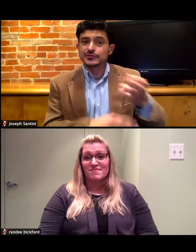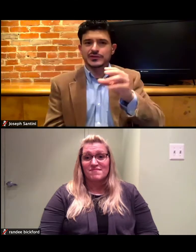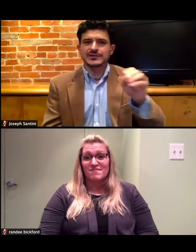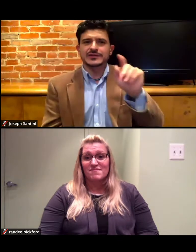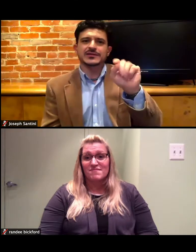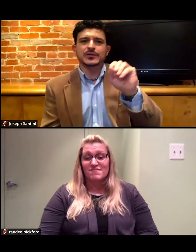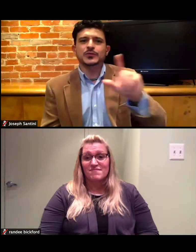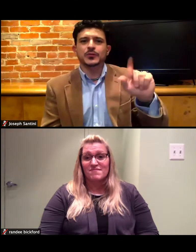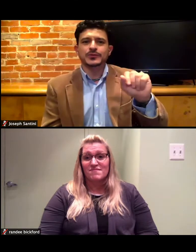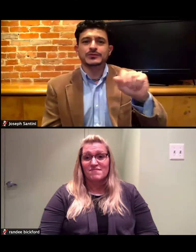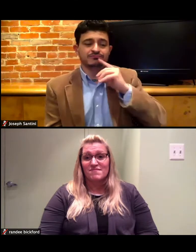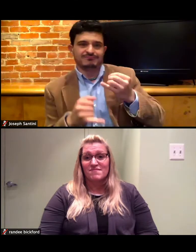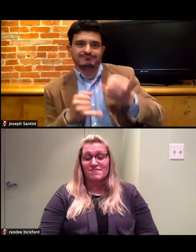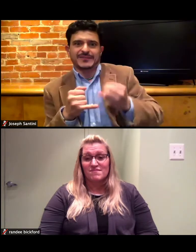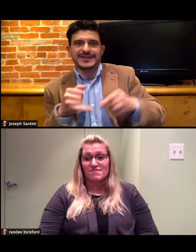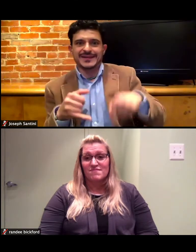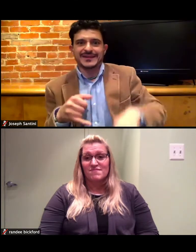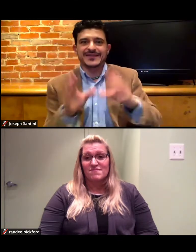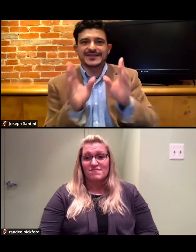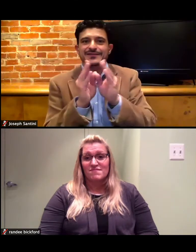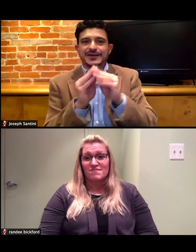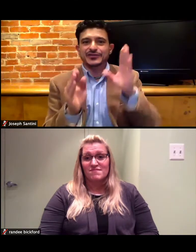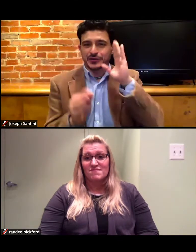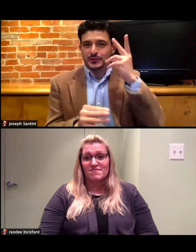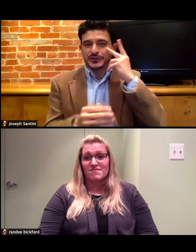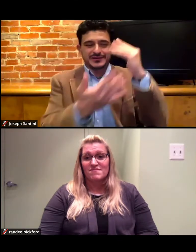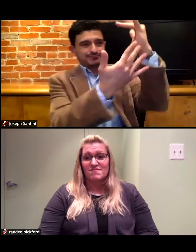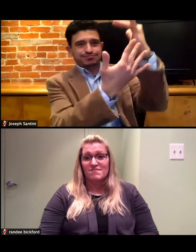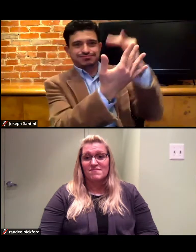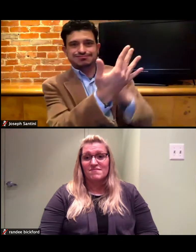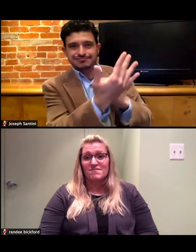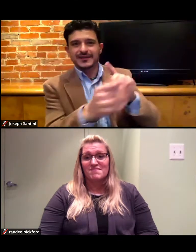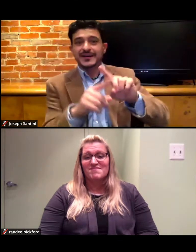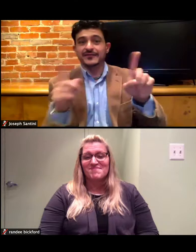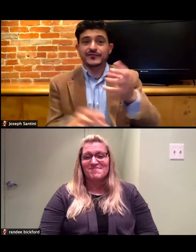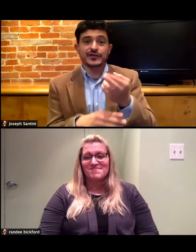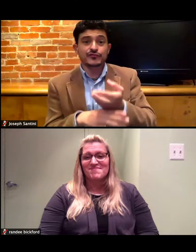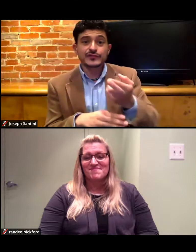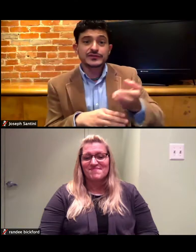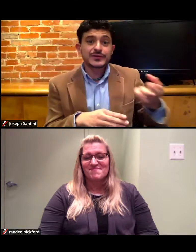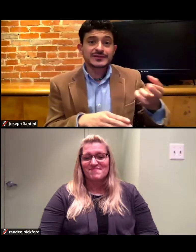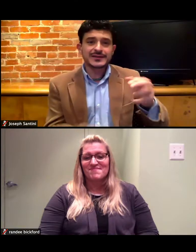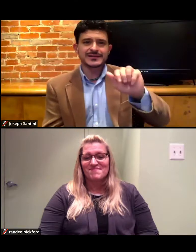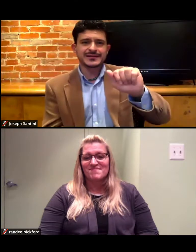It's important to share financial educational resources as a tool. At the end of this webinar you'll see we'll have a page